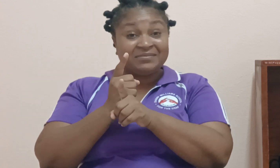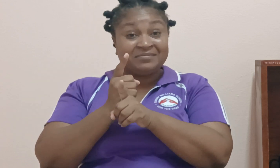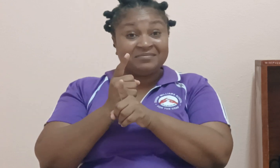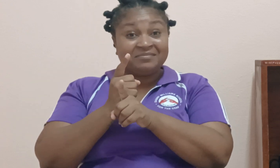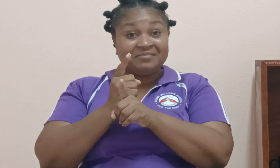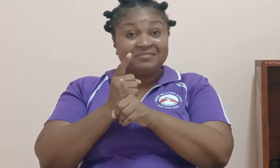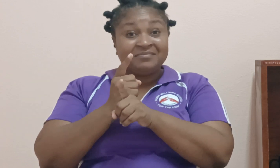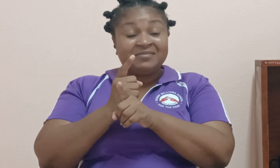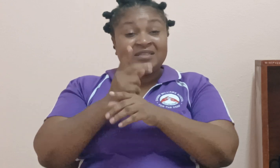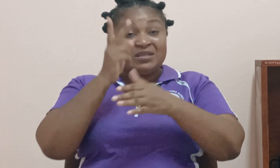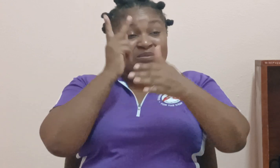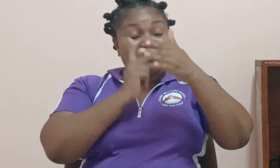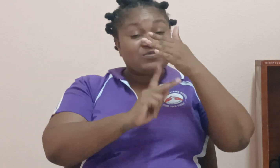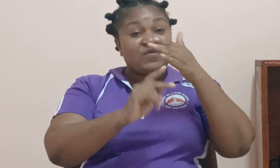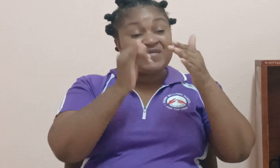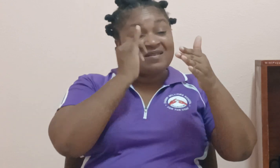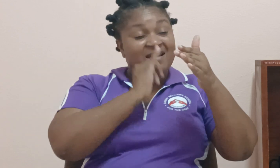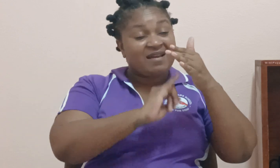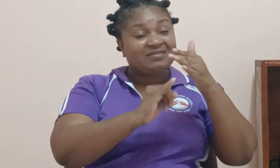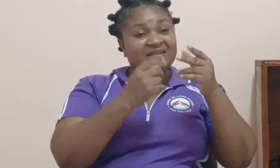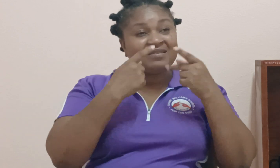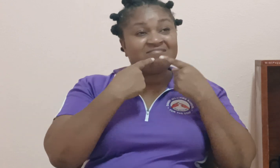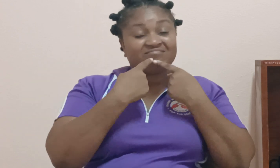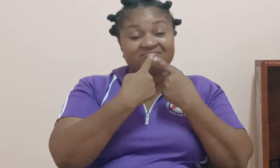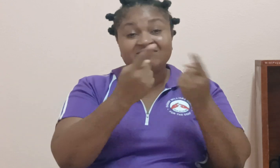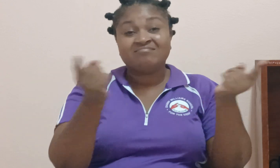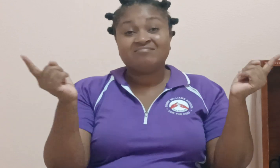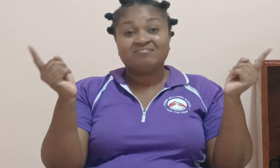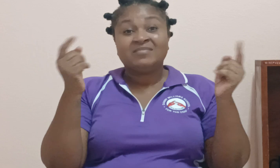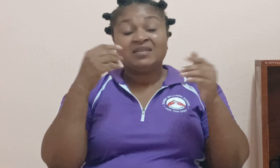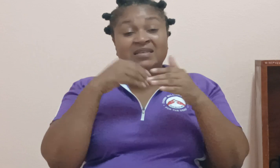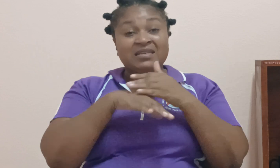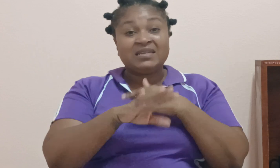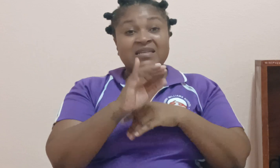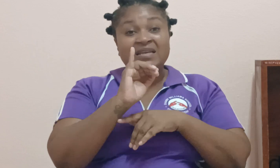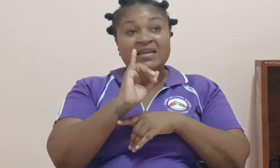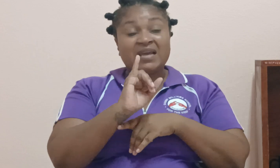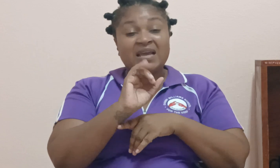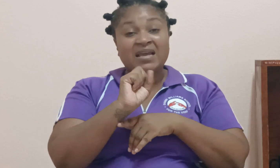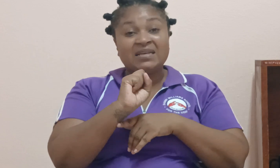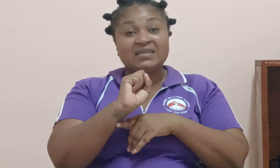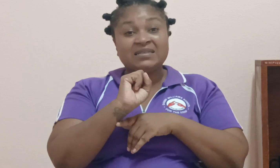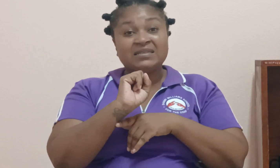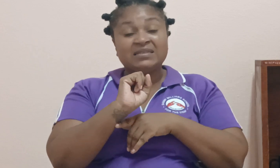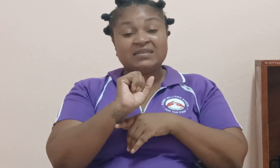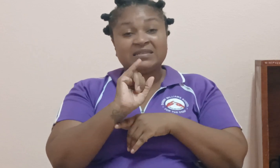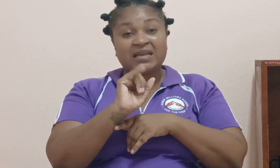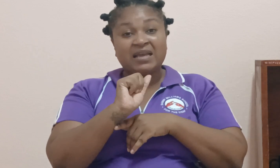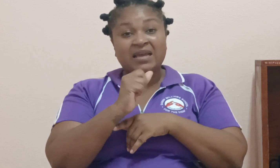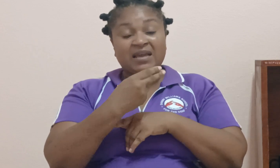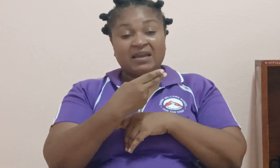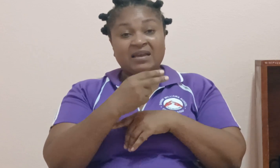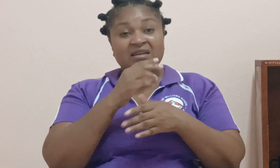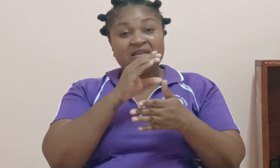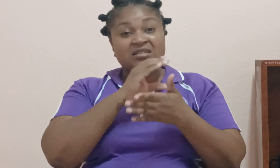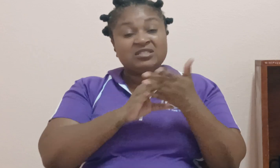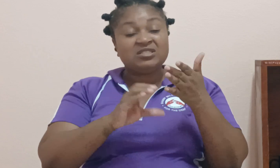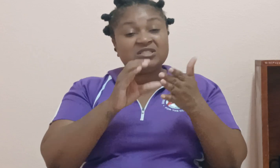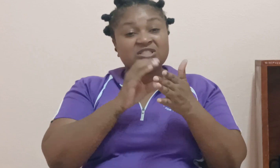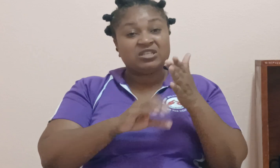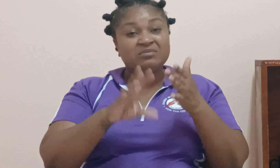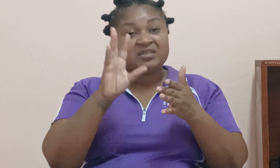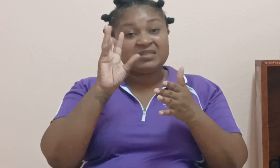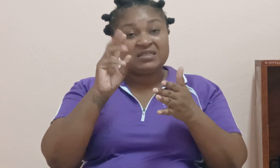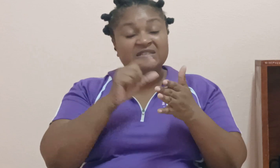The prophet Isaiah declared in Isaiah Chapter 6 verse 3 - “Holy,